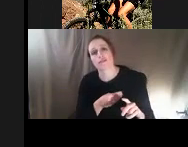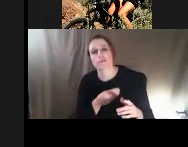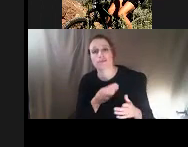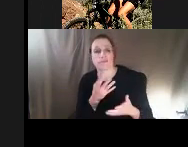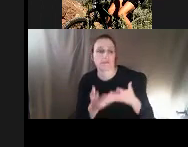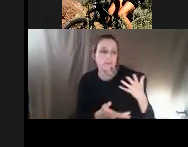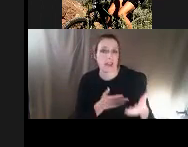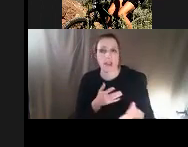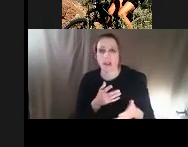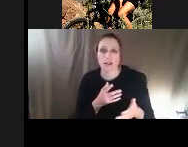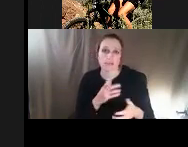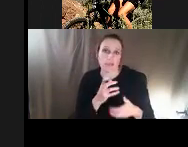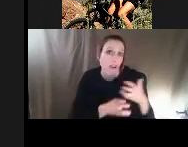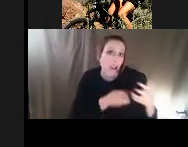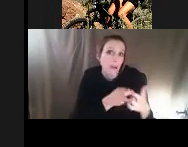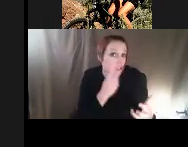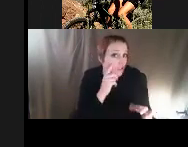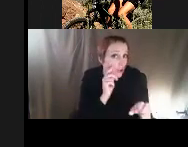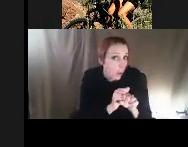accommodations then that's when you can dive into